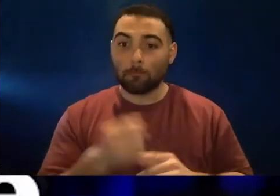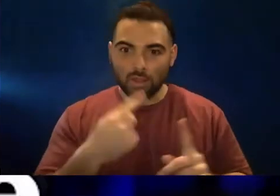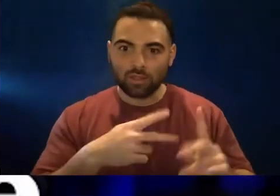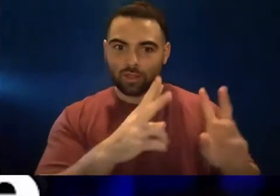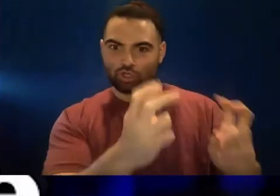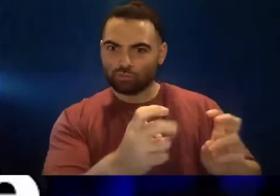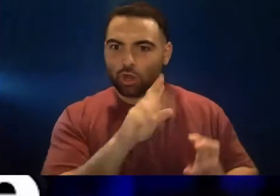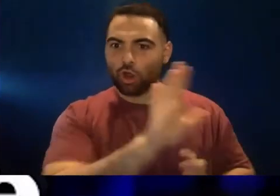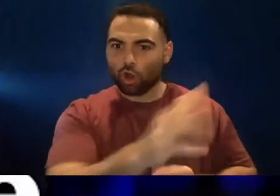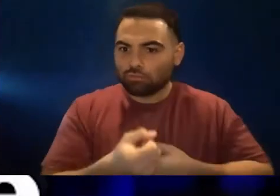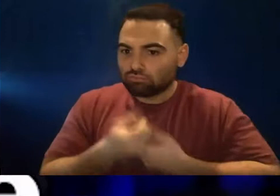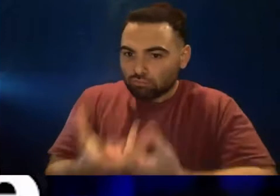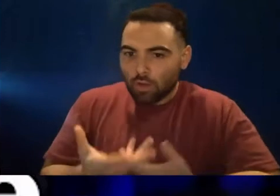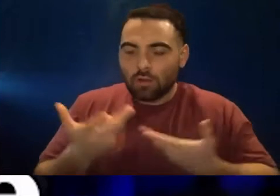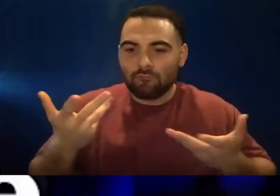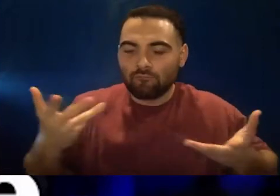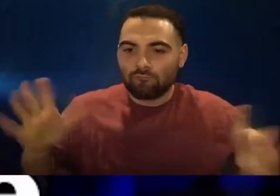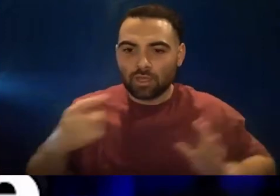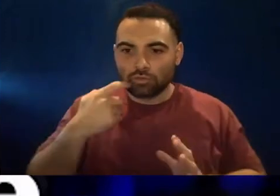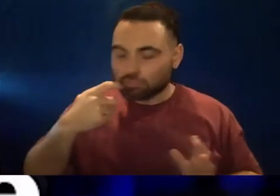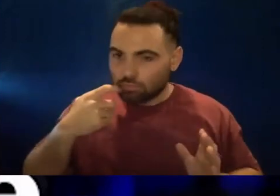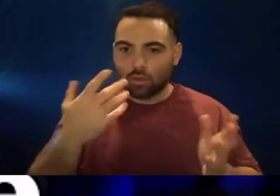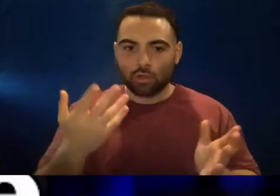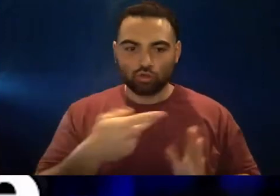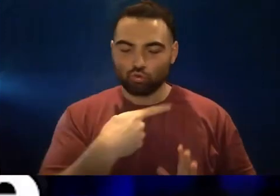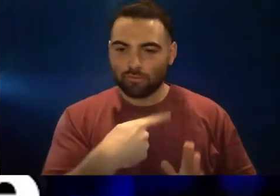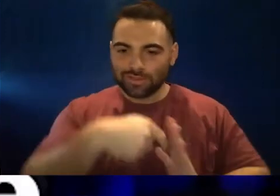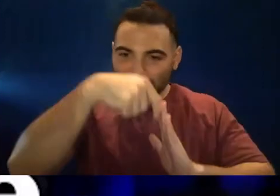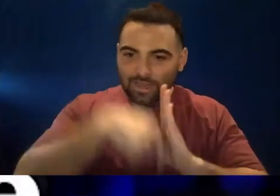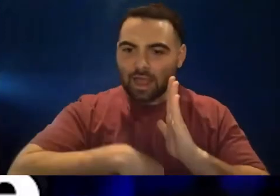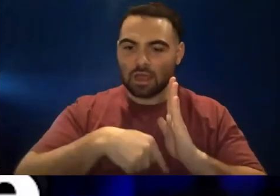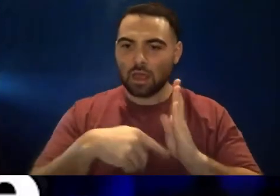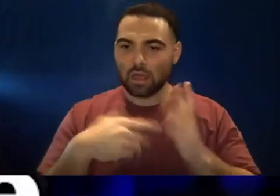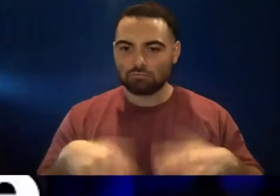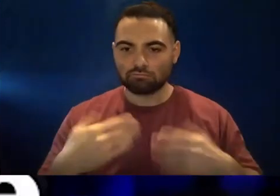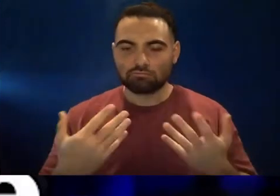and the depth that we went into it, and it just expanded and expanded.